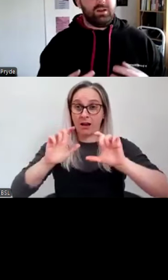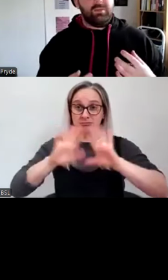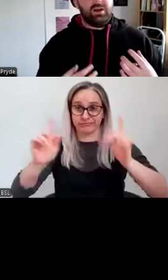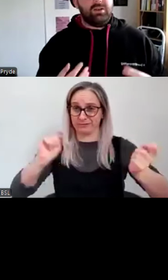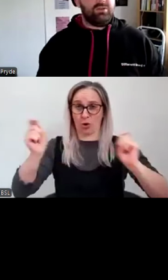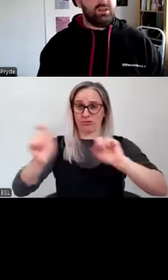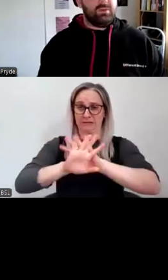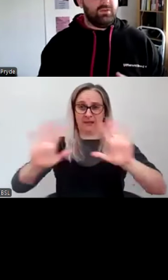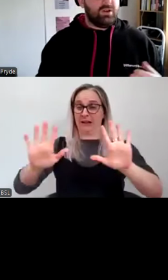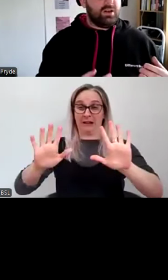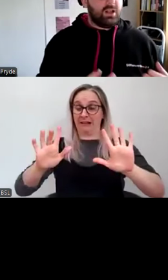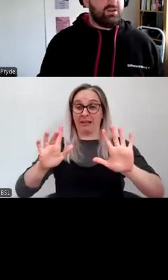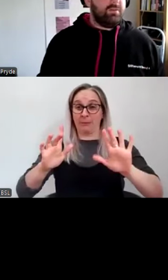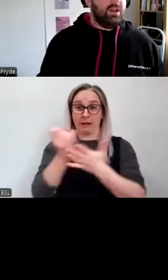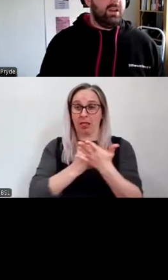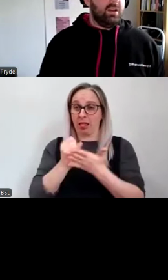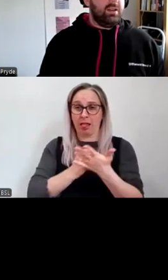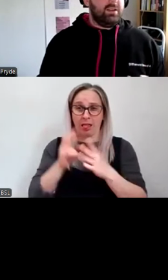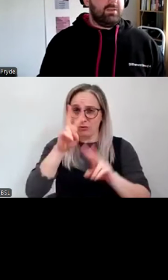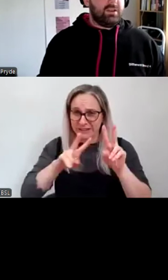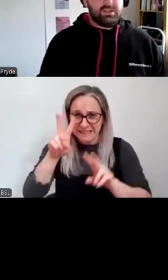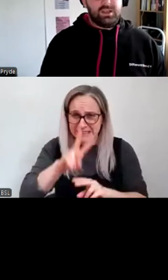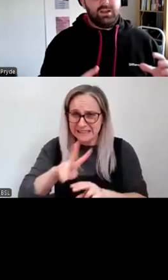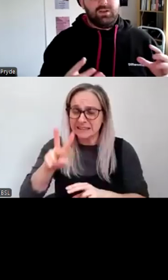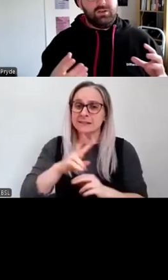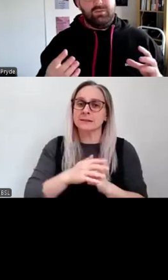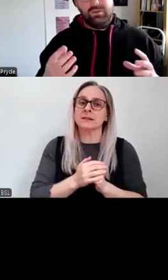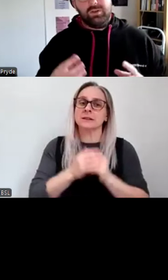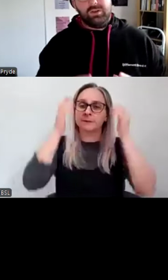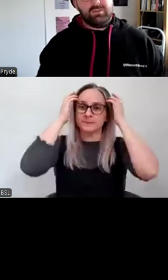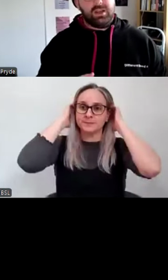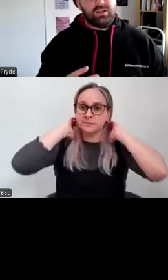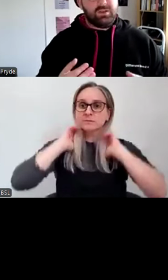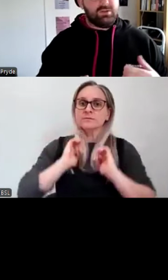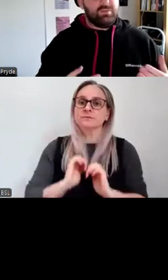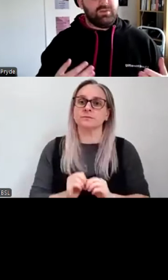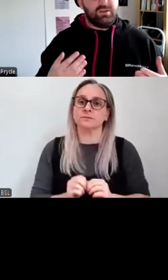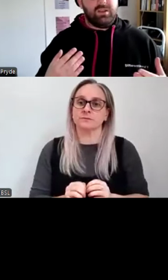where it can be hard to read when you've got a color deficiency, or you've got some visual impairment,